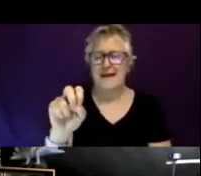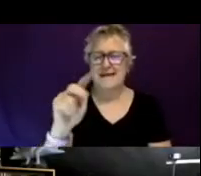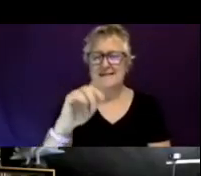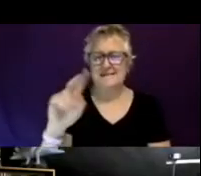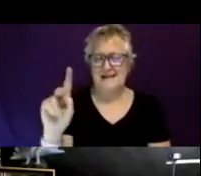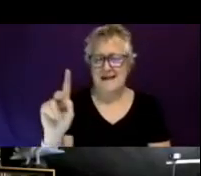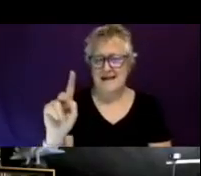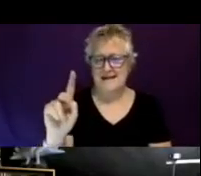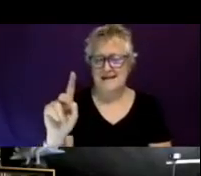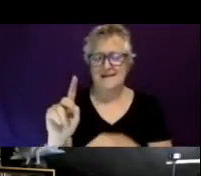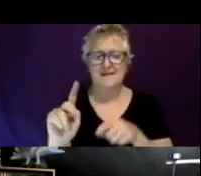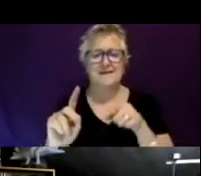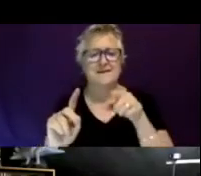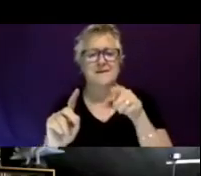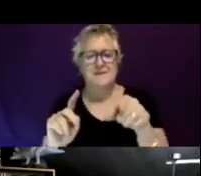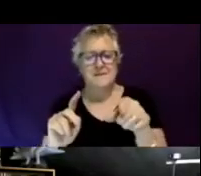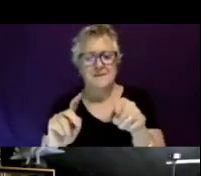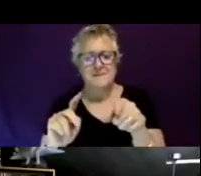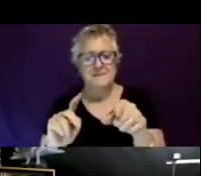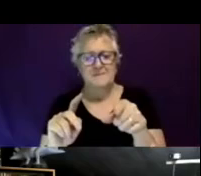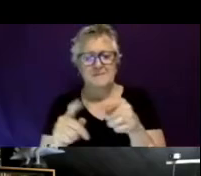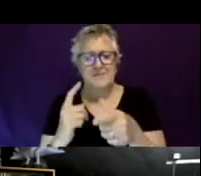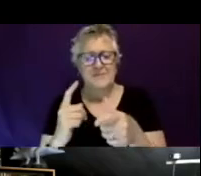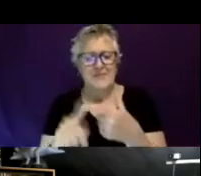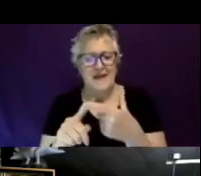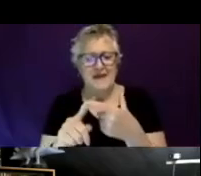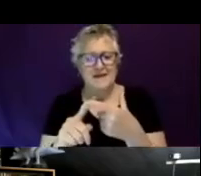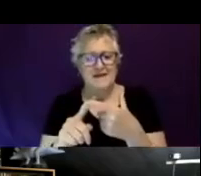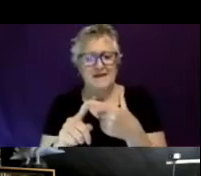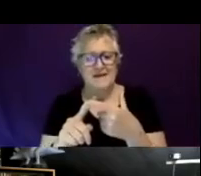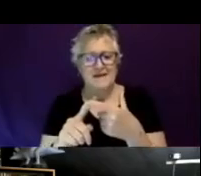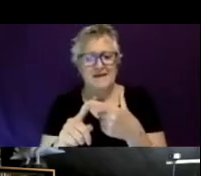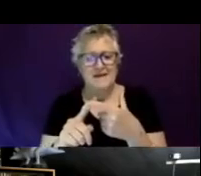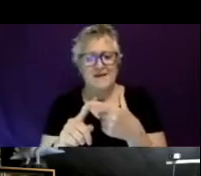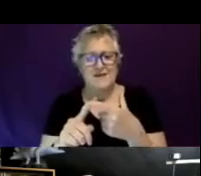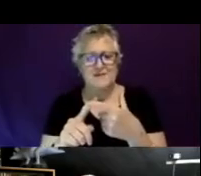the top of a barrel, a 55-gallon drum that I attached to that.